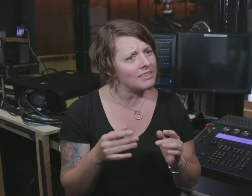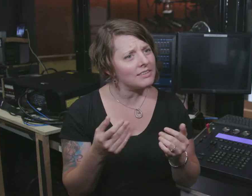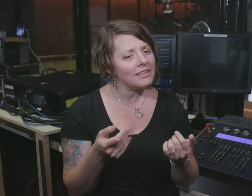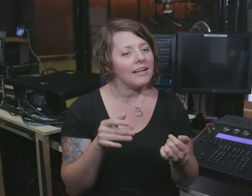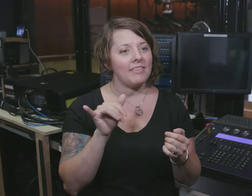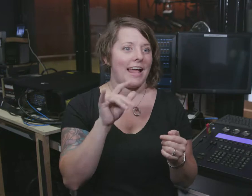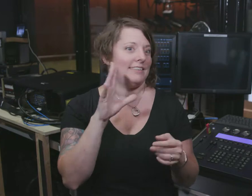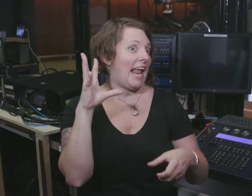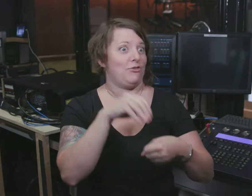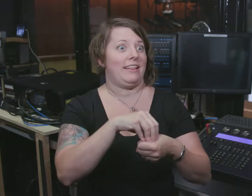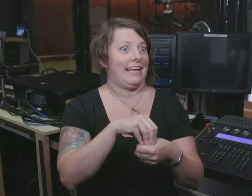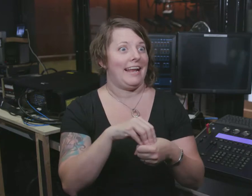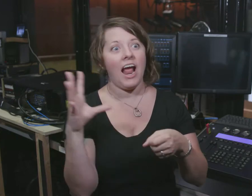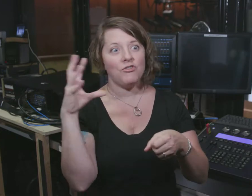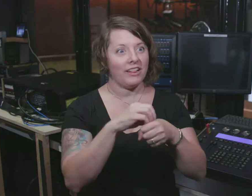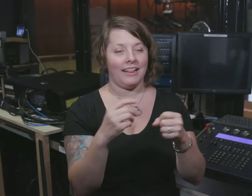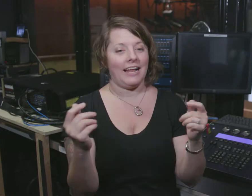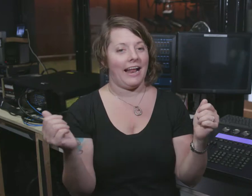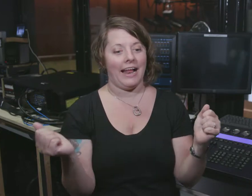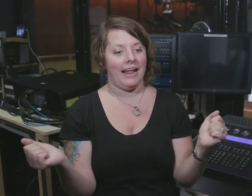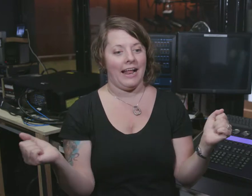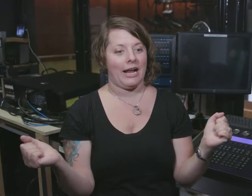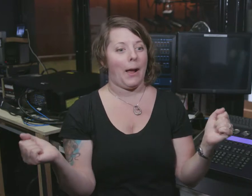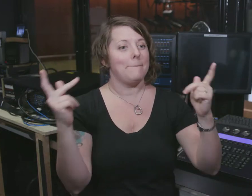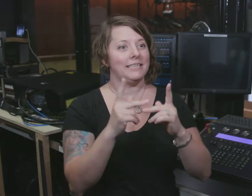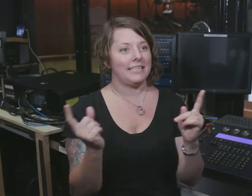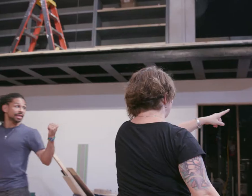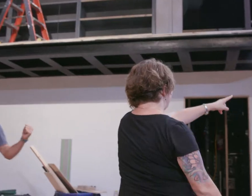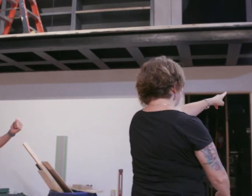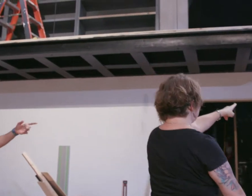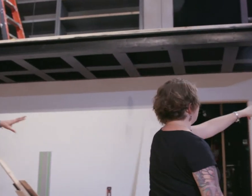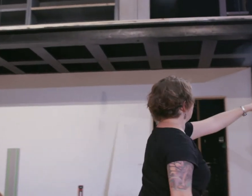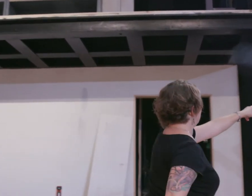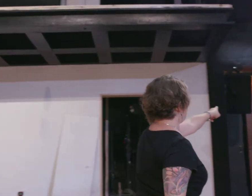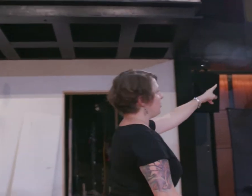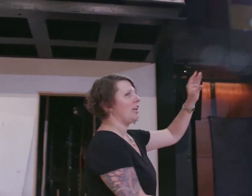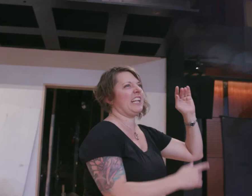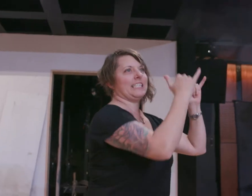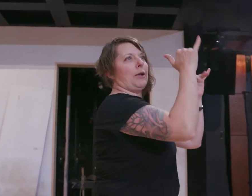What does that mean? Tech is everything, everyone coming back together.